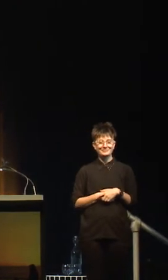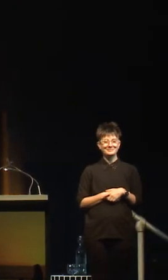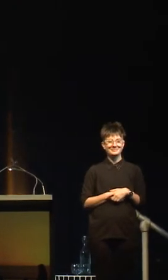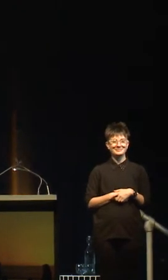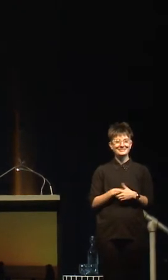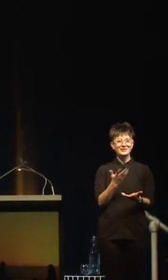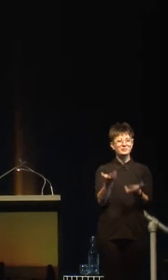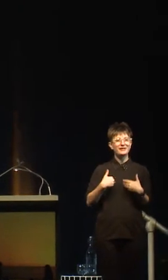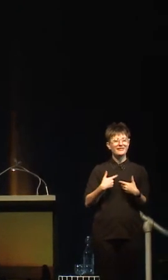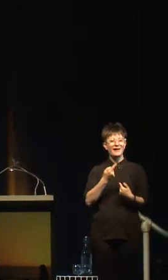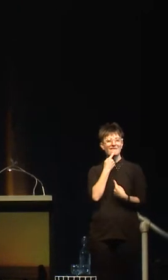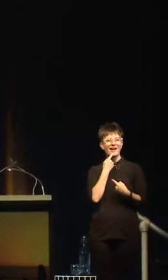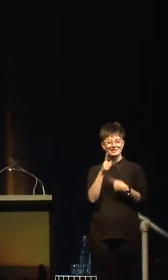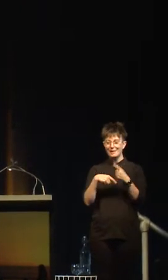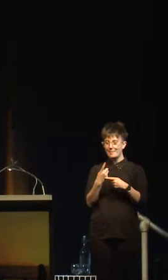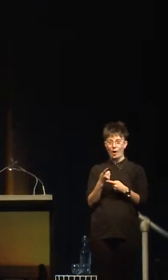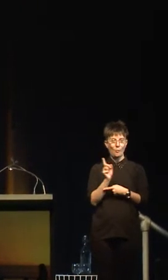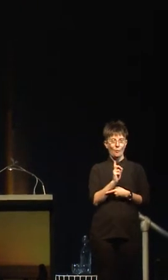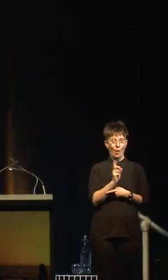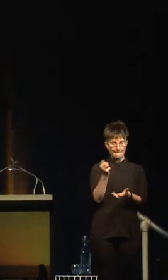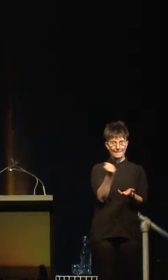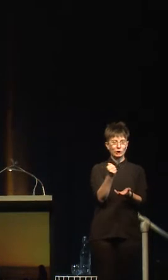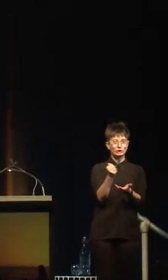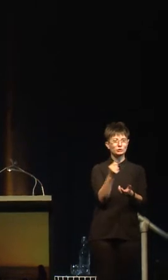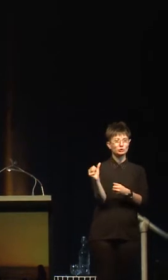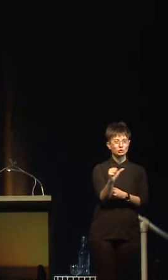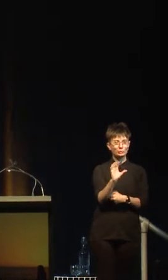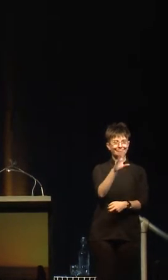advice about what those bases should be, and if they think it's necessary to revise that